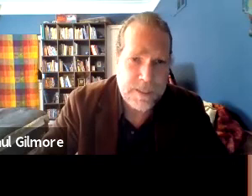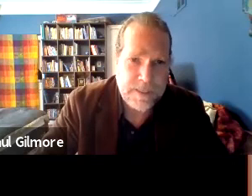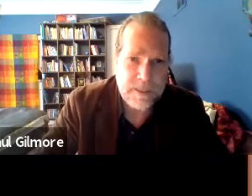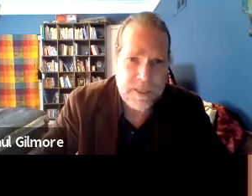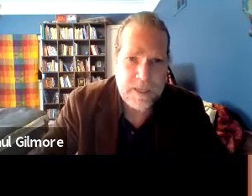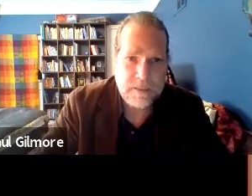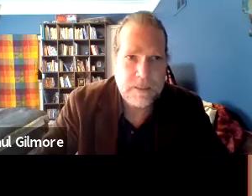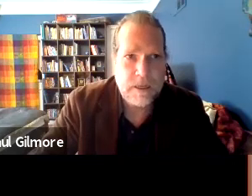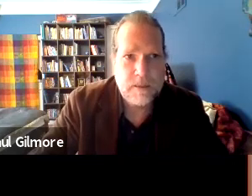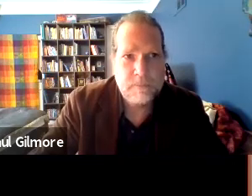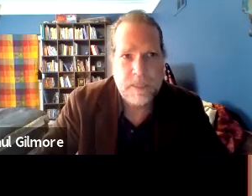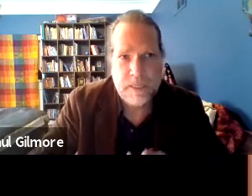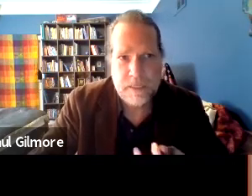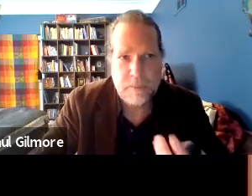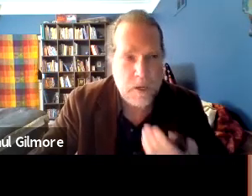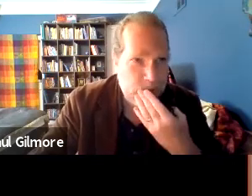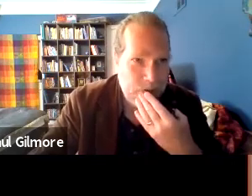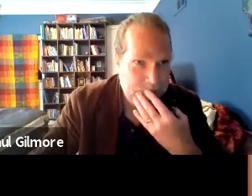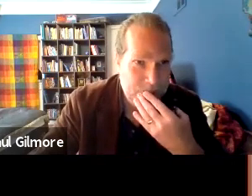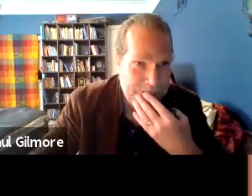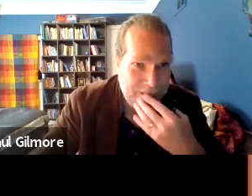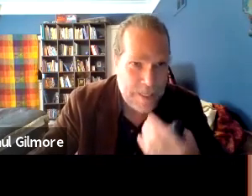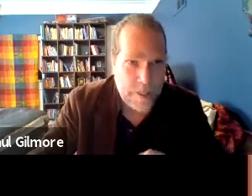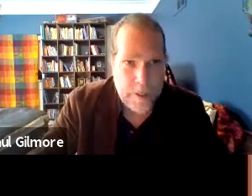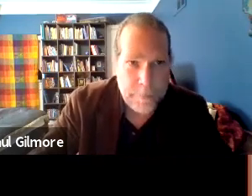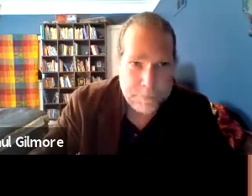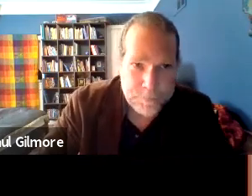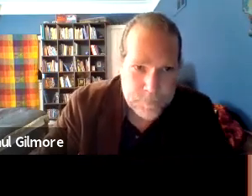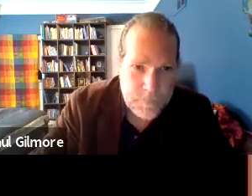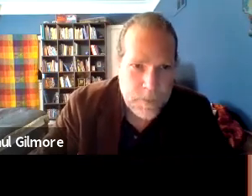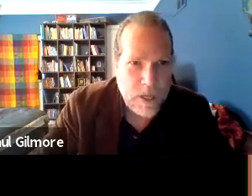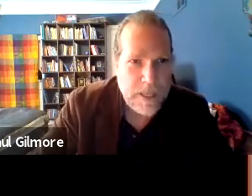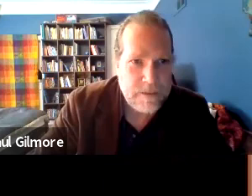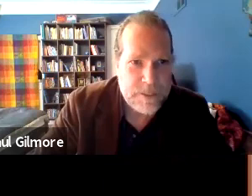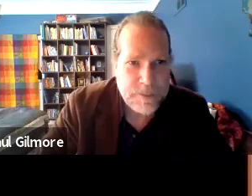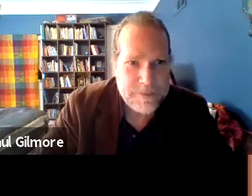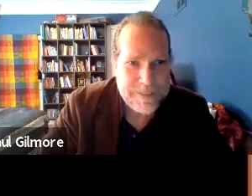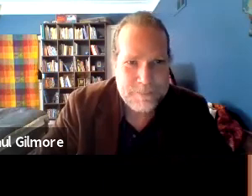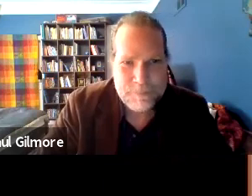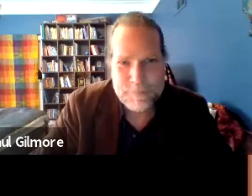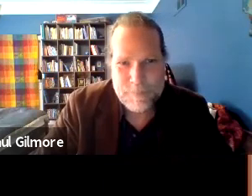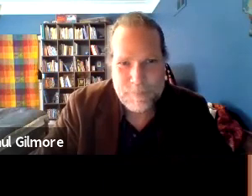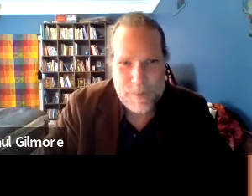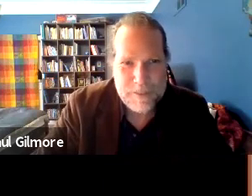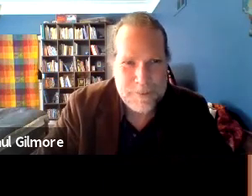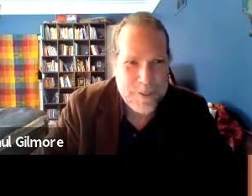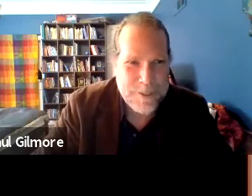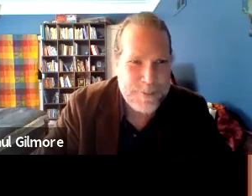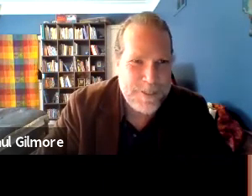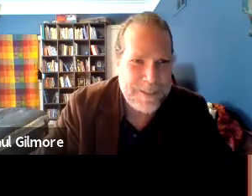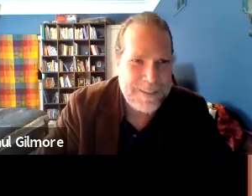and again and again, in American history. I like this one, this political cartoon here,